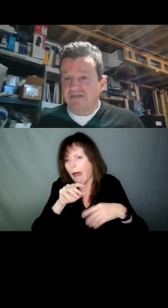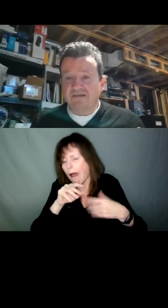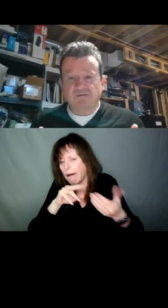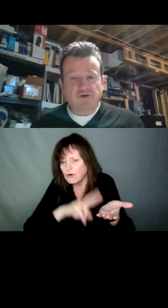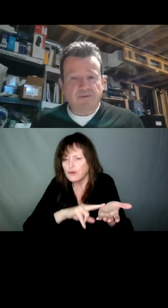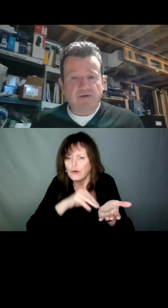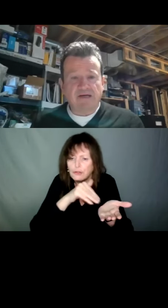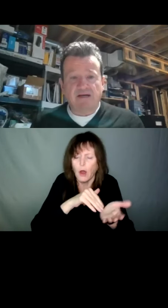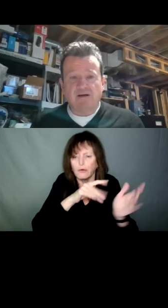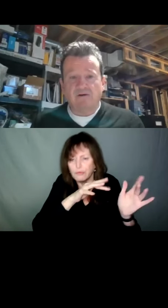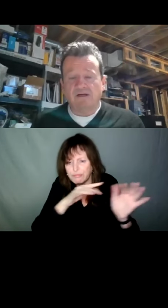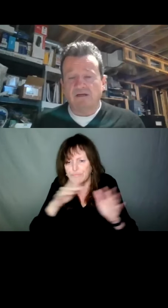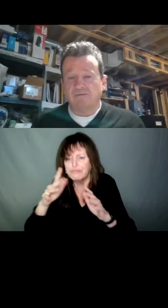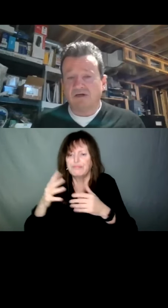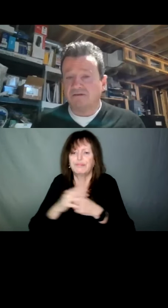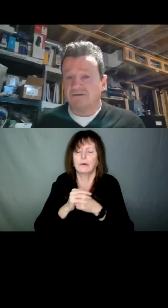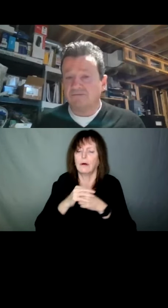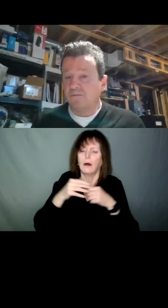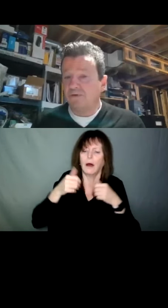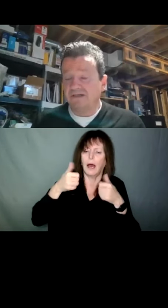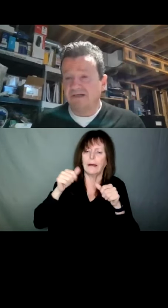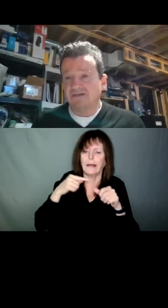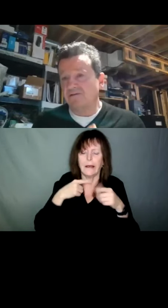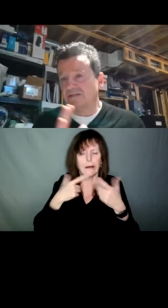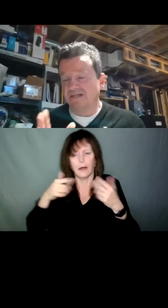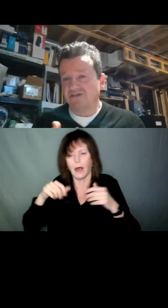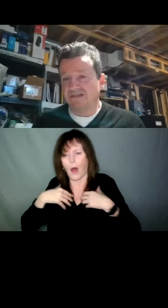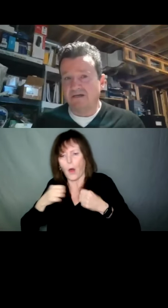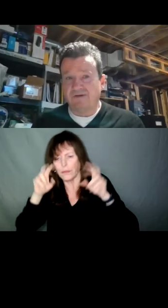individuals , non-frontline healthcare worker as an adult